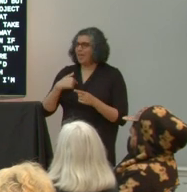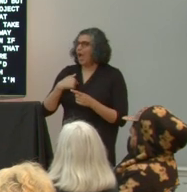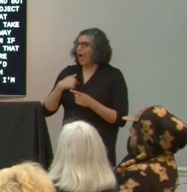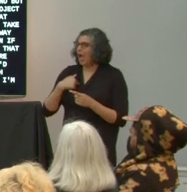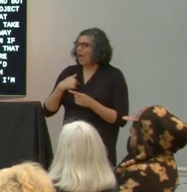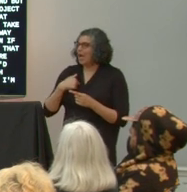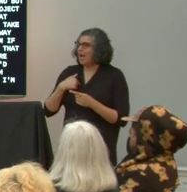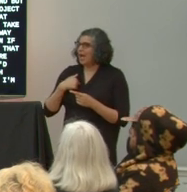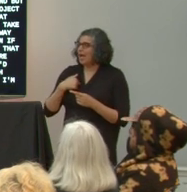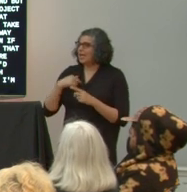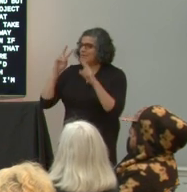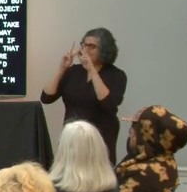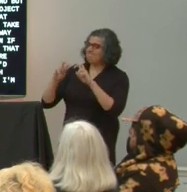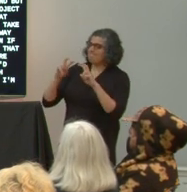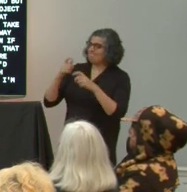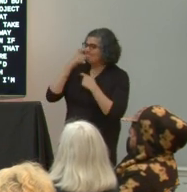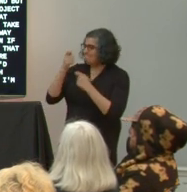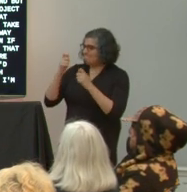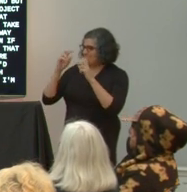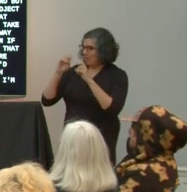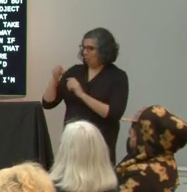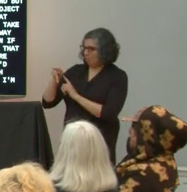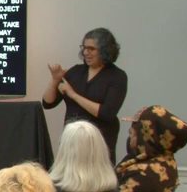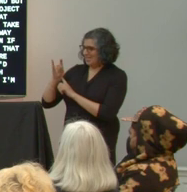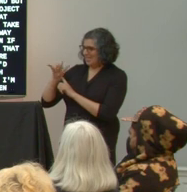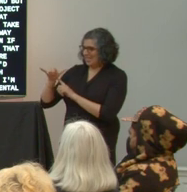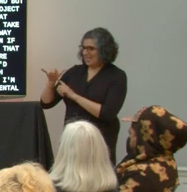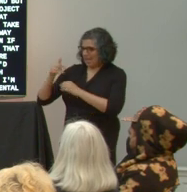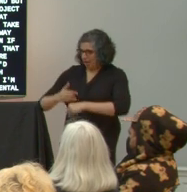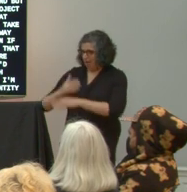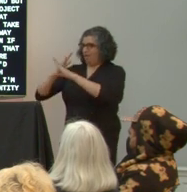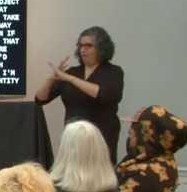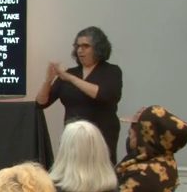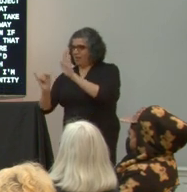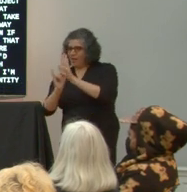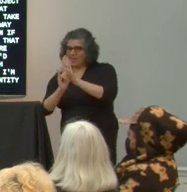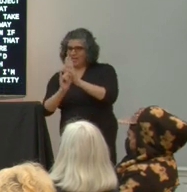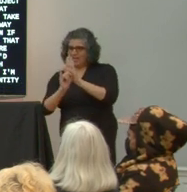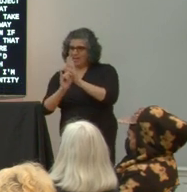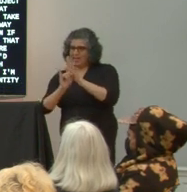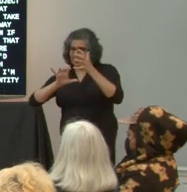in opacity of obstraction of identity and communication, how